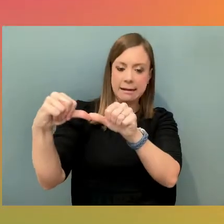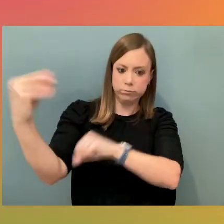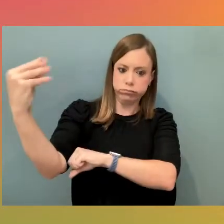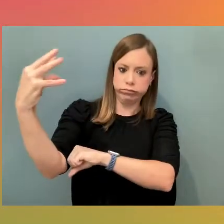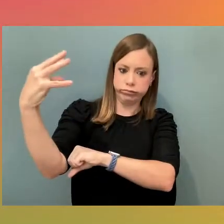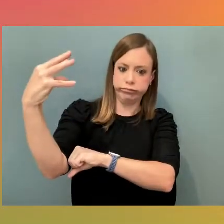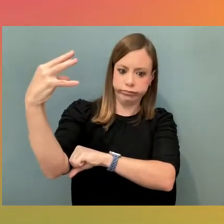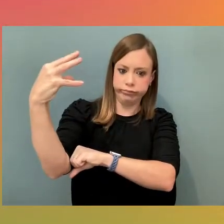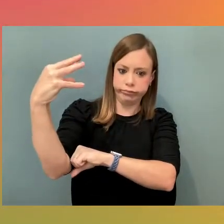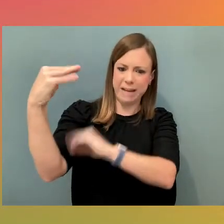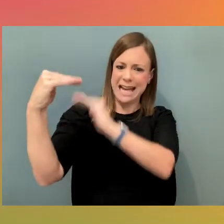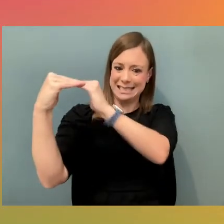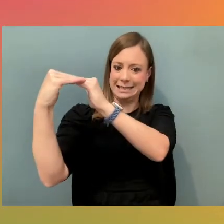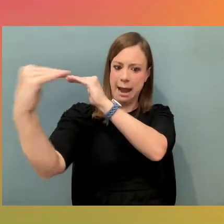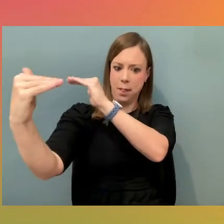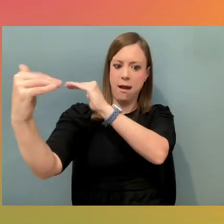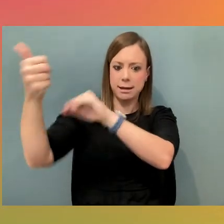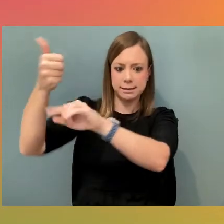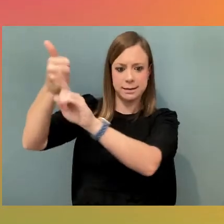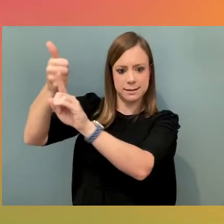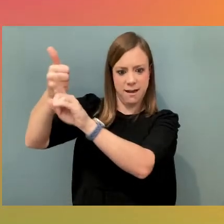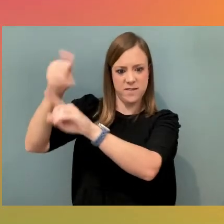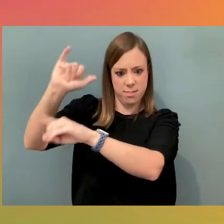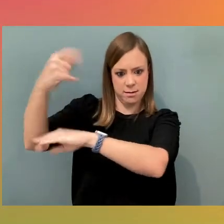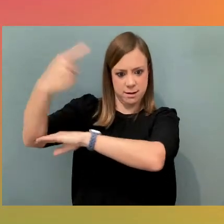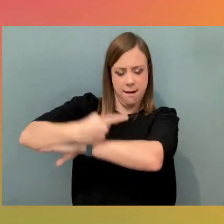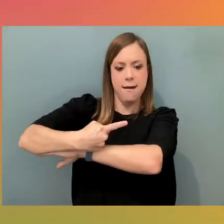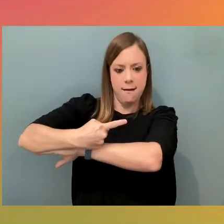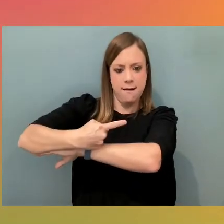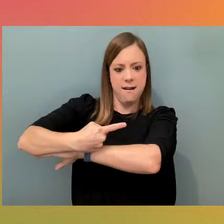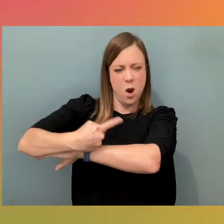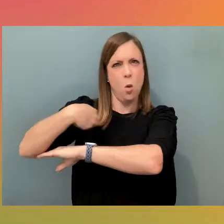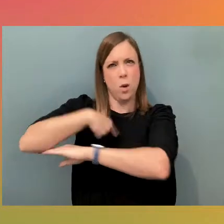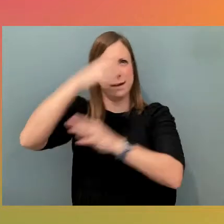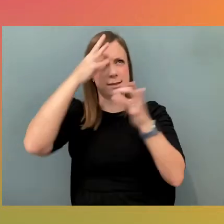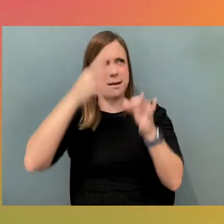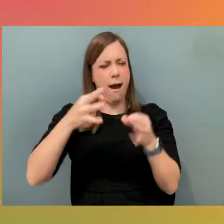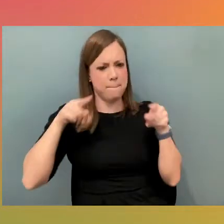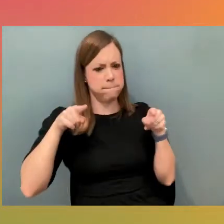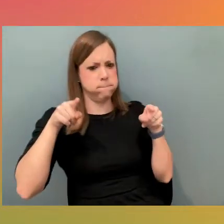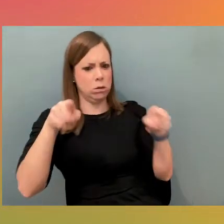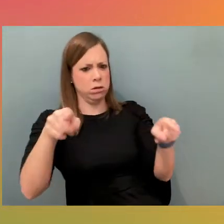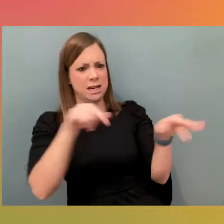OR STEADILY ON SUMMER SOLSTICE AND SEEMS TO SUSTAIN ITSELF